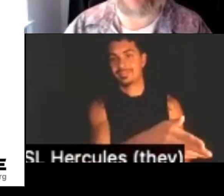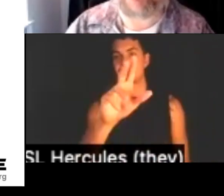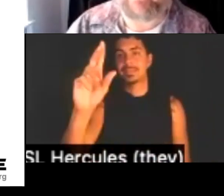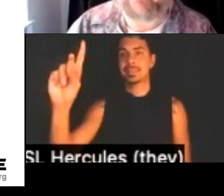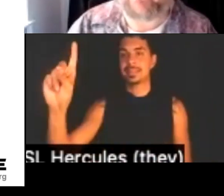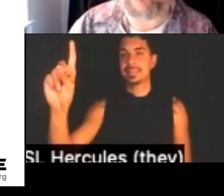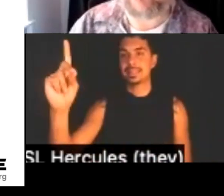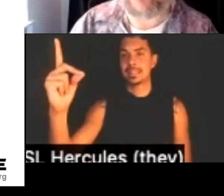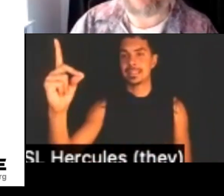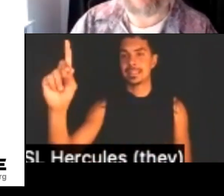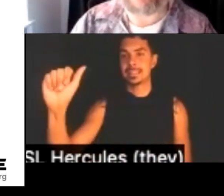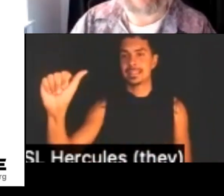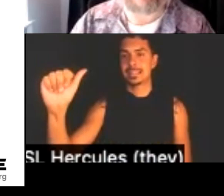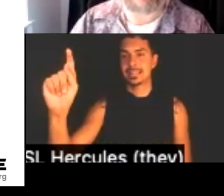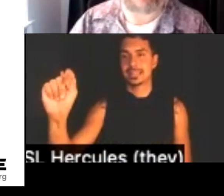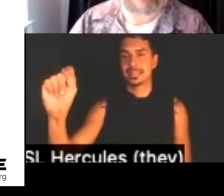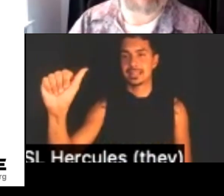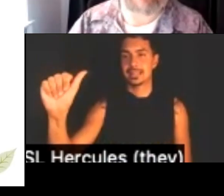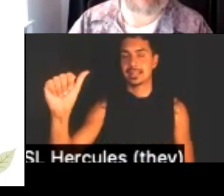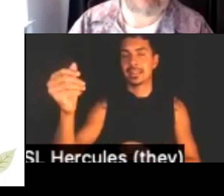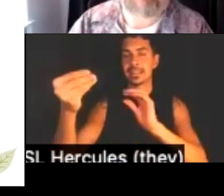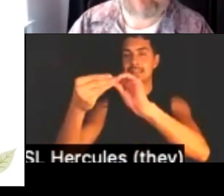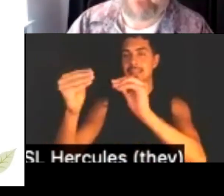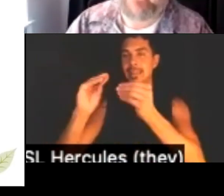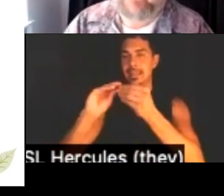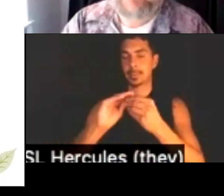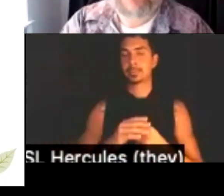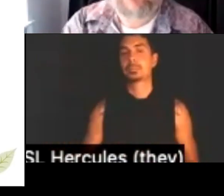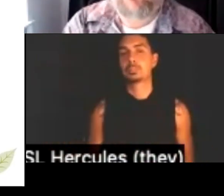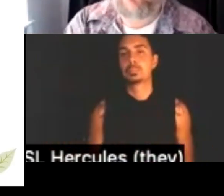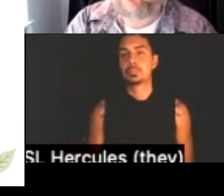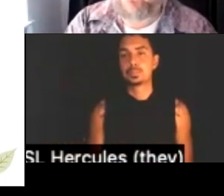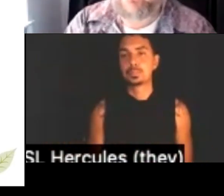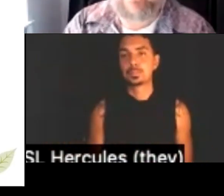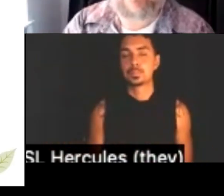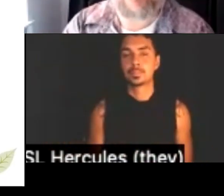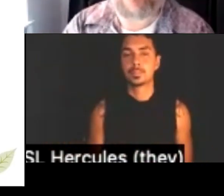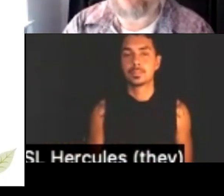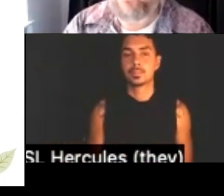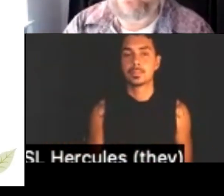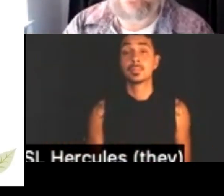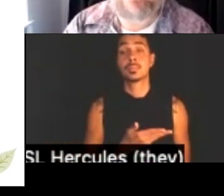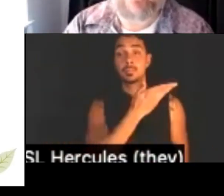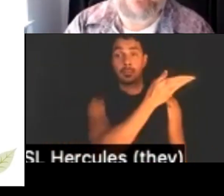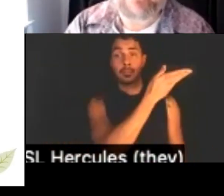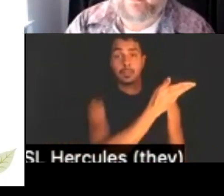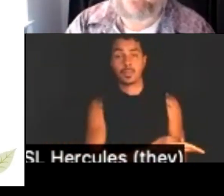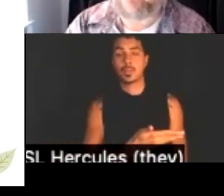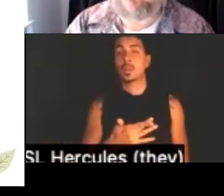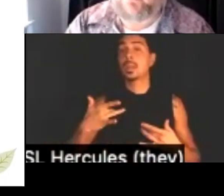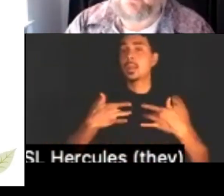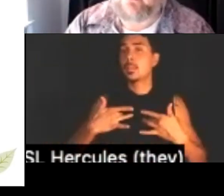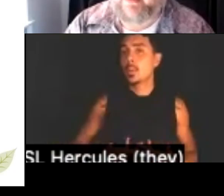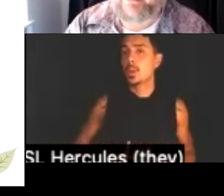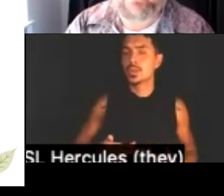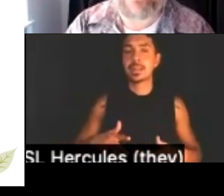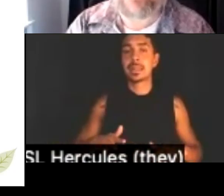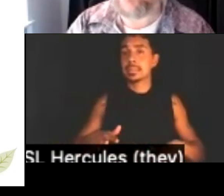of some data related to mental health and trans folks. So when we look at things like depression and anxiety and posttraumatic stress,